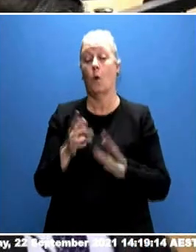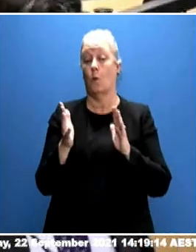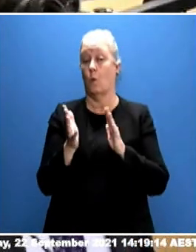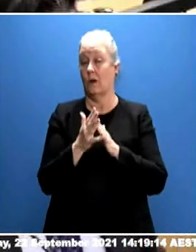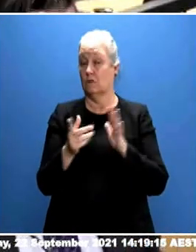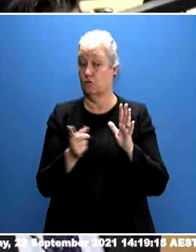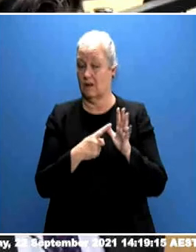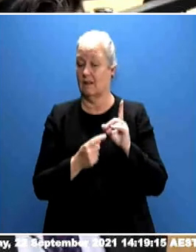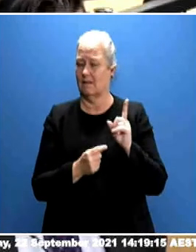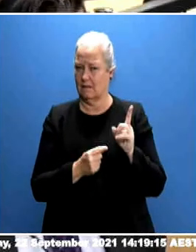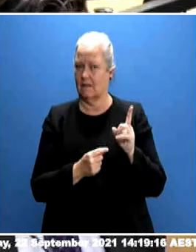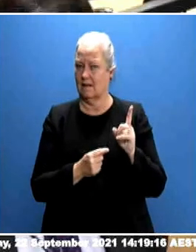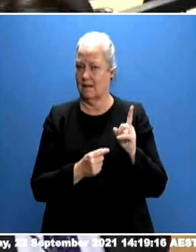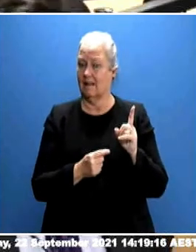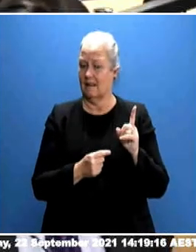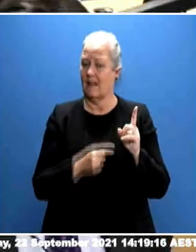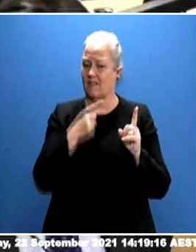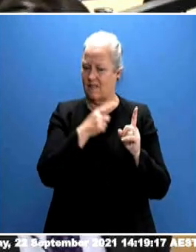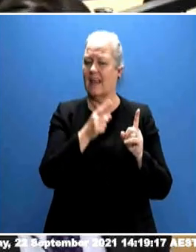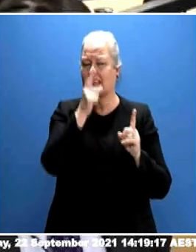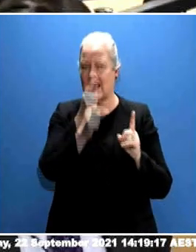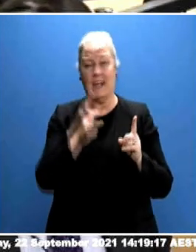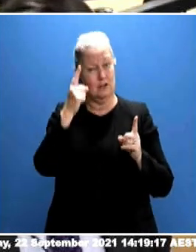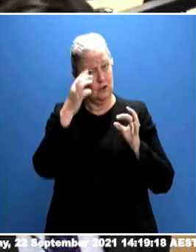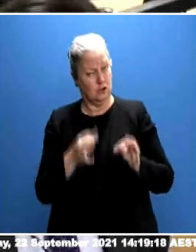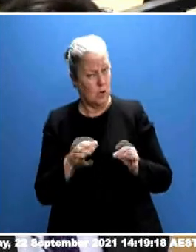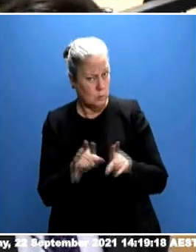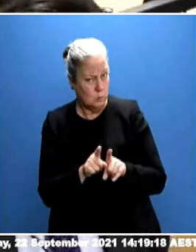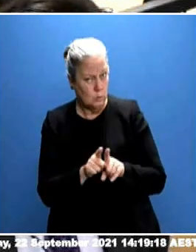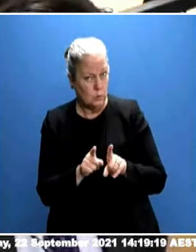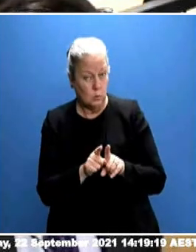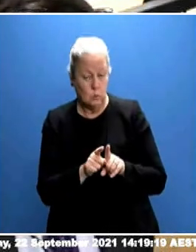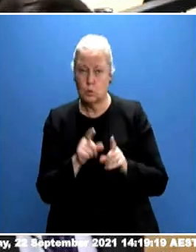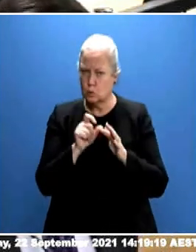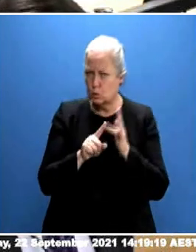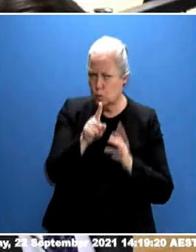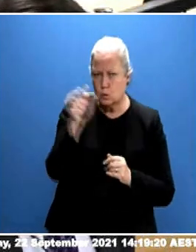Court would have that jurisdiction as well; do you know whether there are any